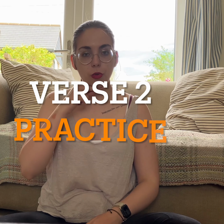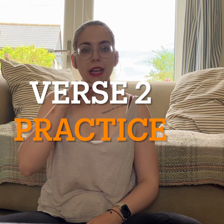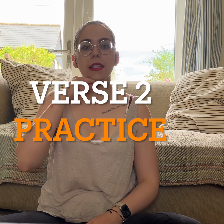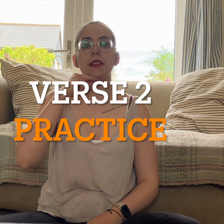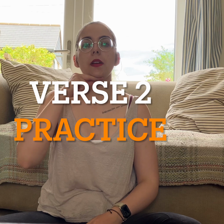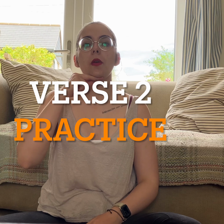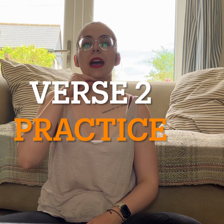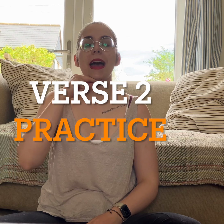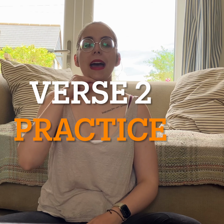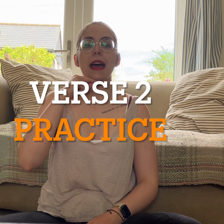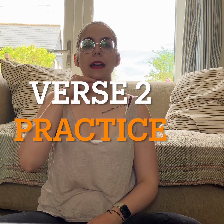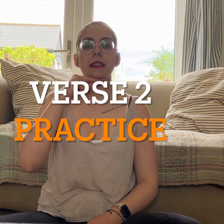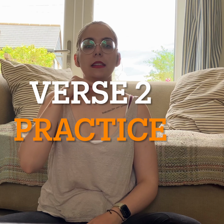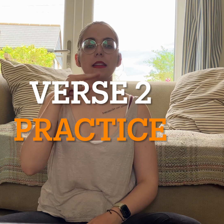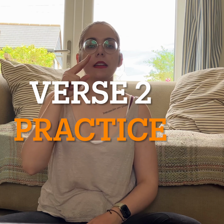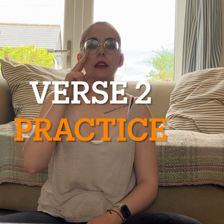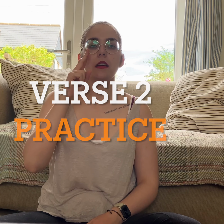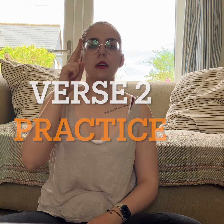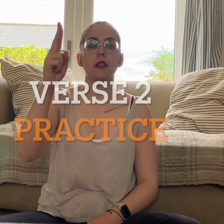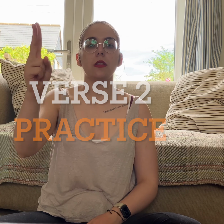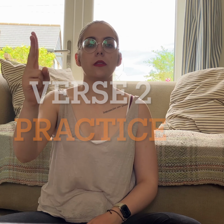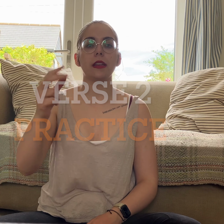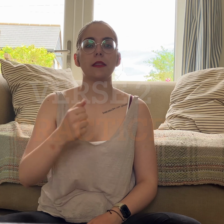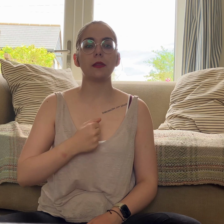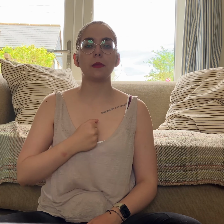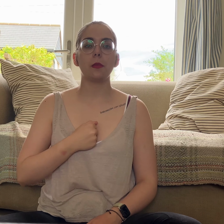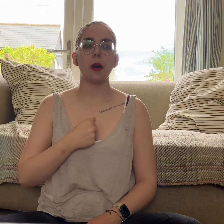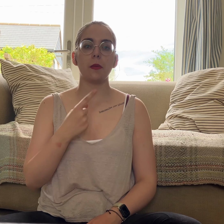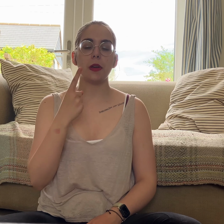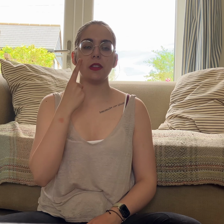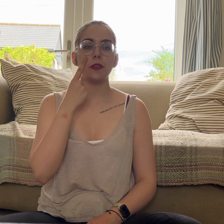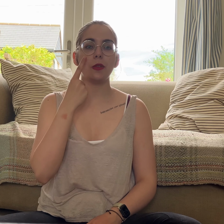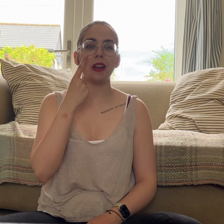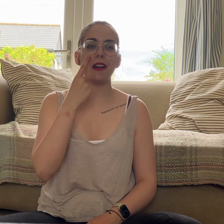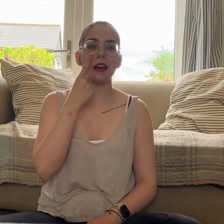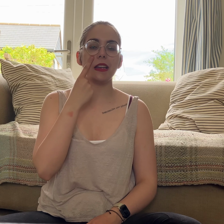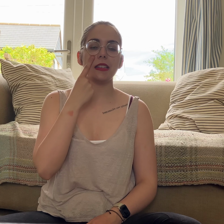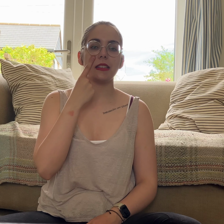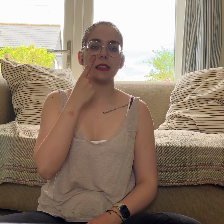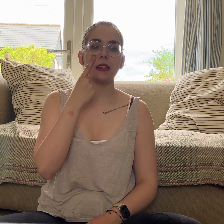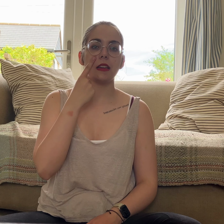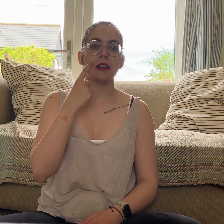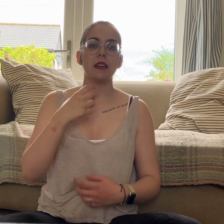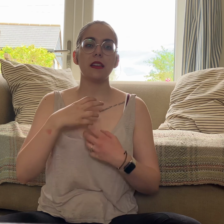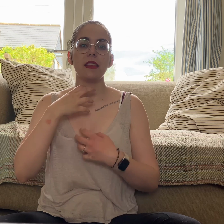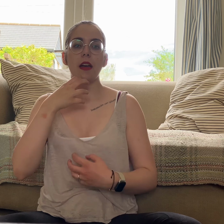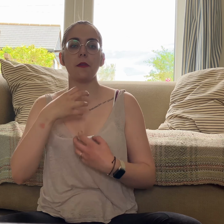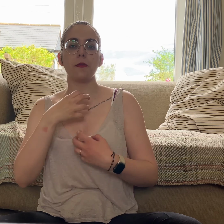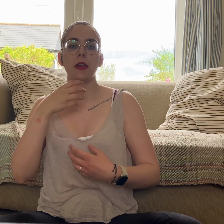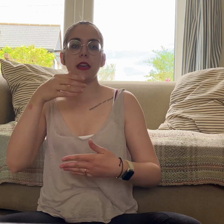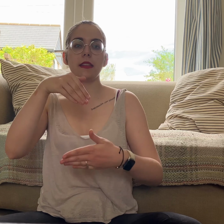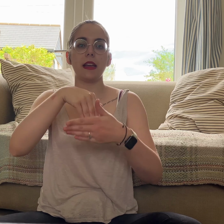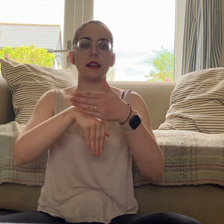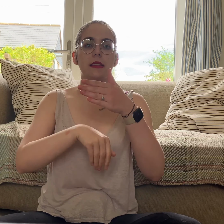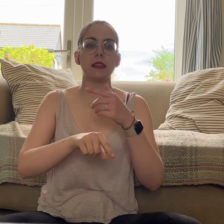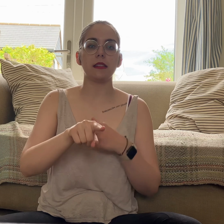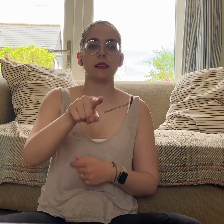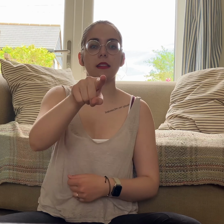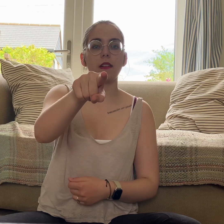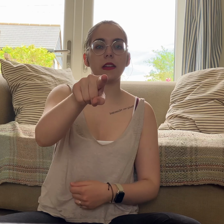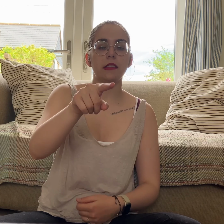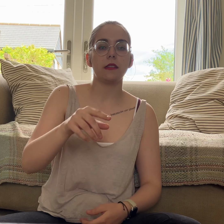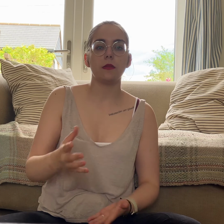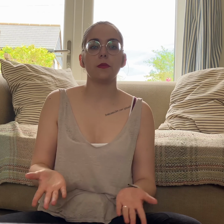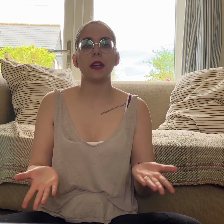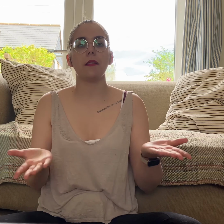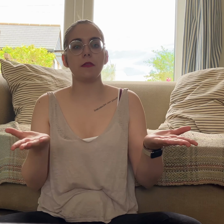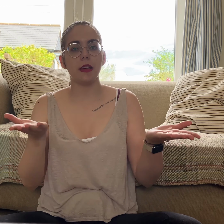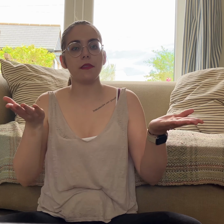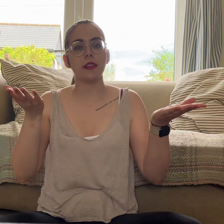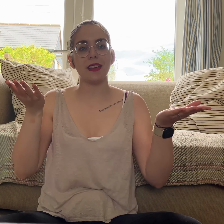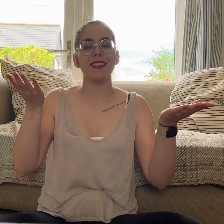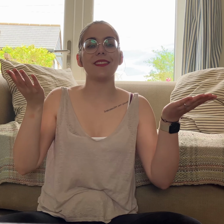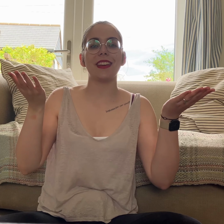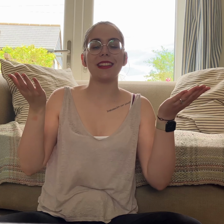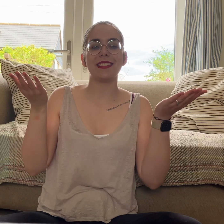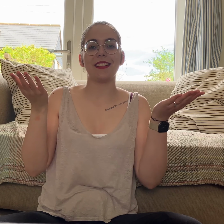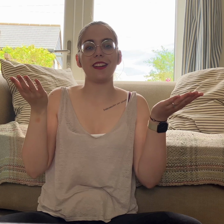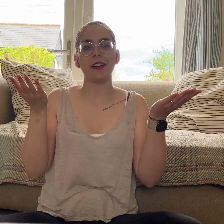"Raise your head, look into my wishful eyes. That fear that's inside you will lift give it time.